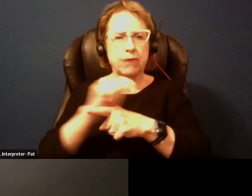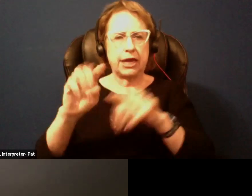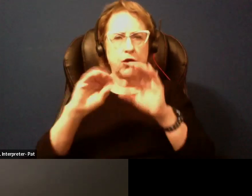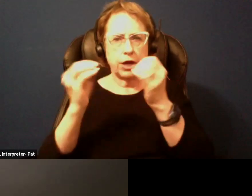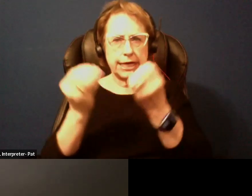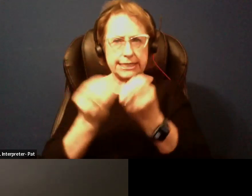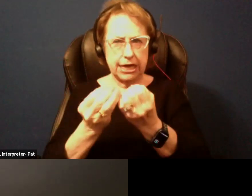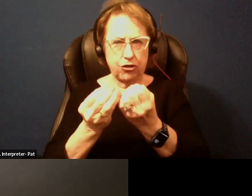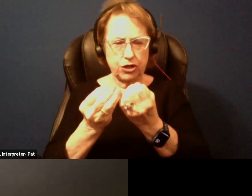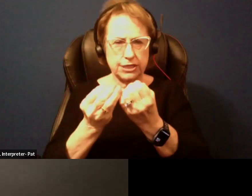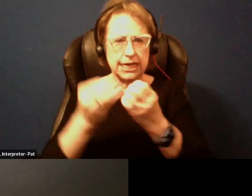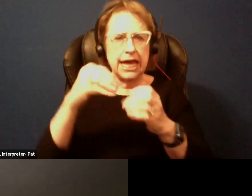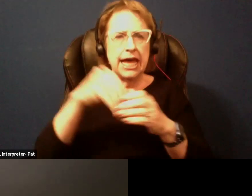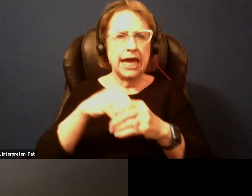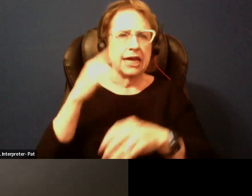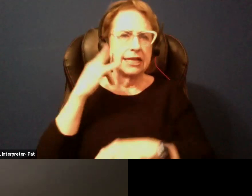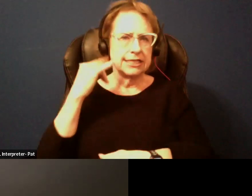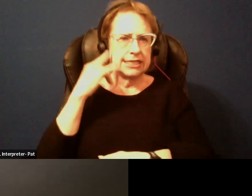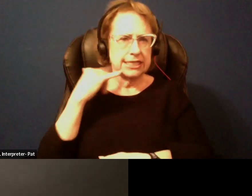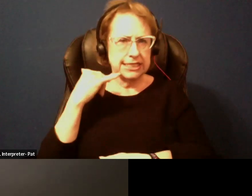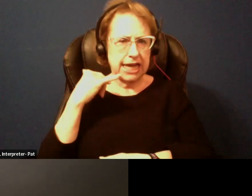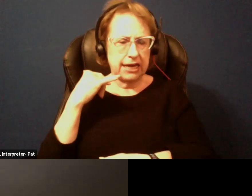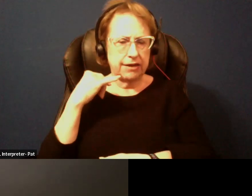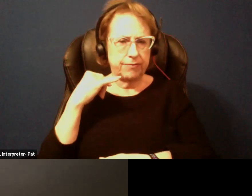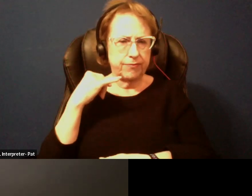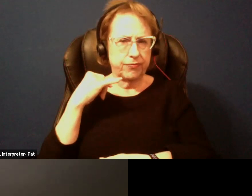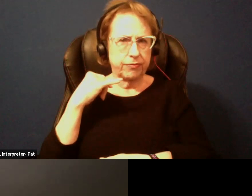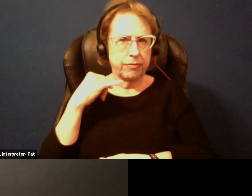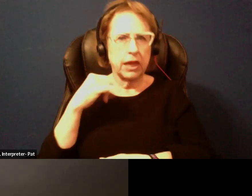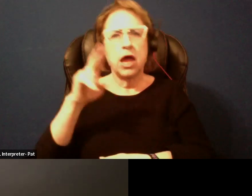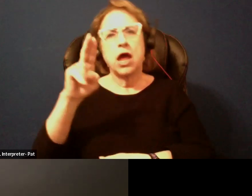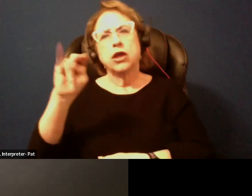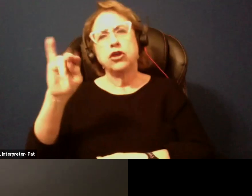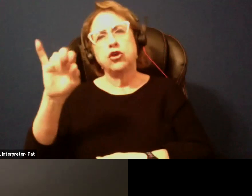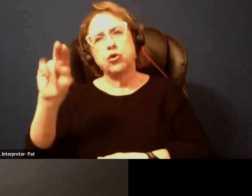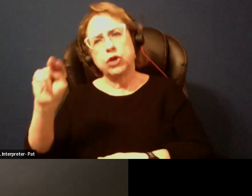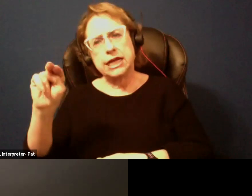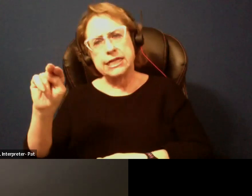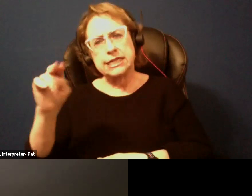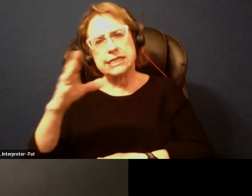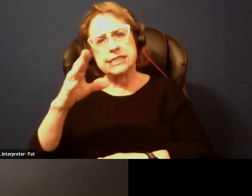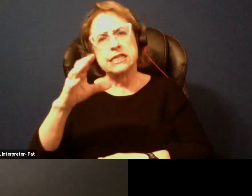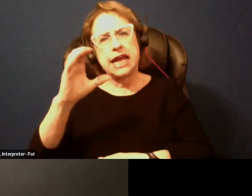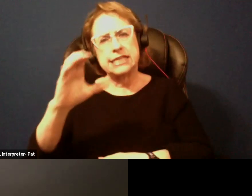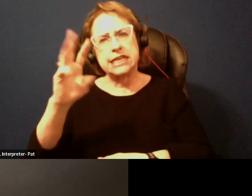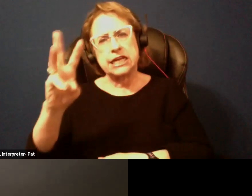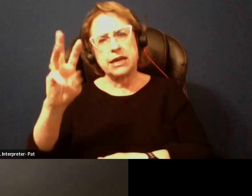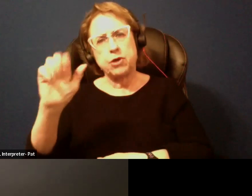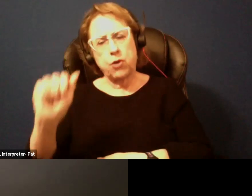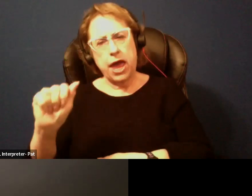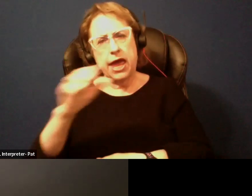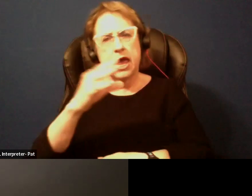There are a combination of union apprenticeship programs like the CWA and the IBEW att community